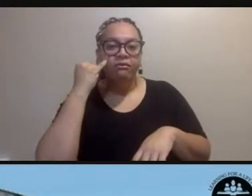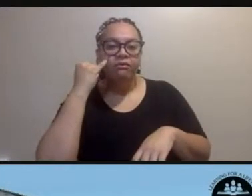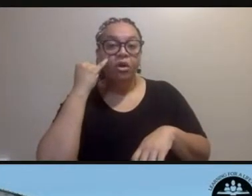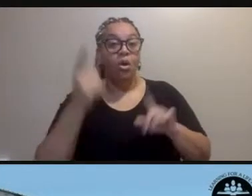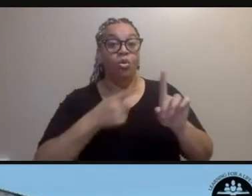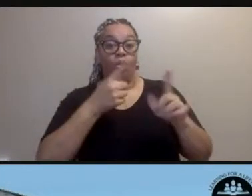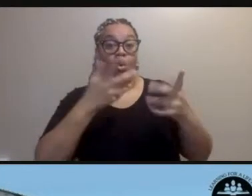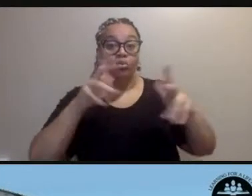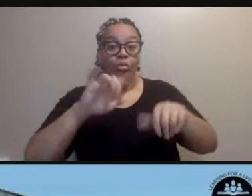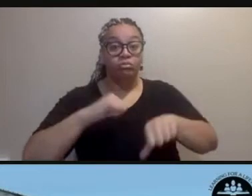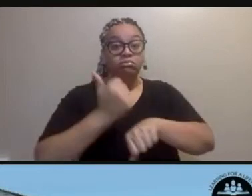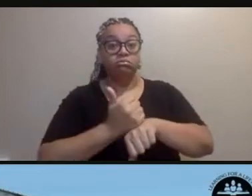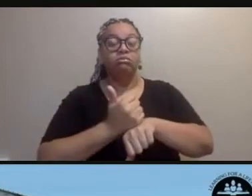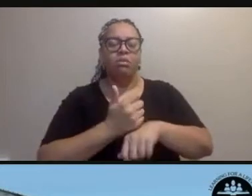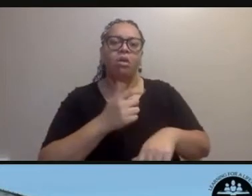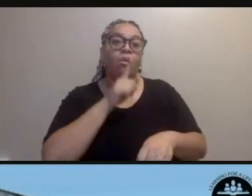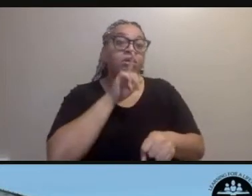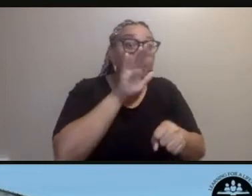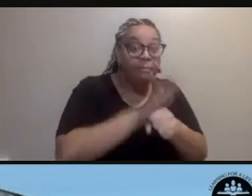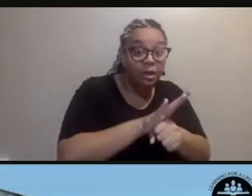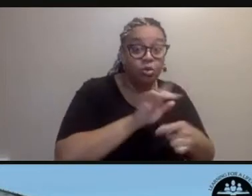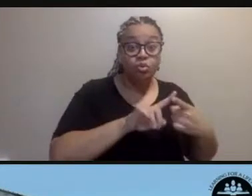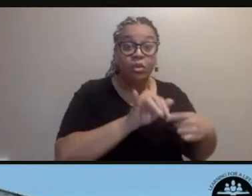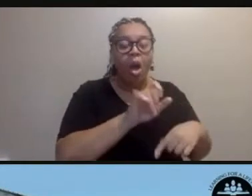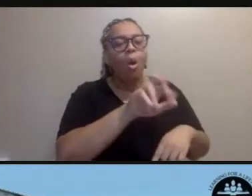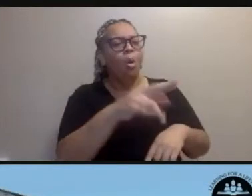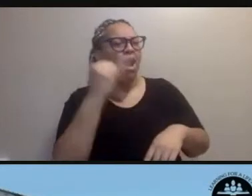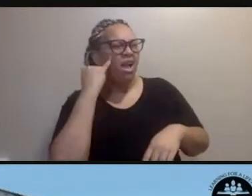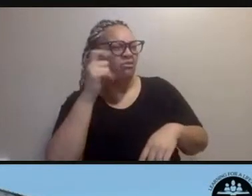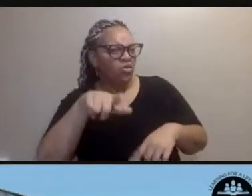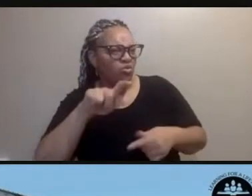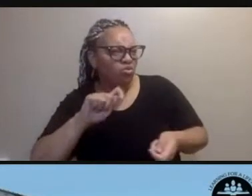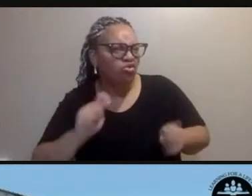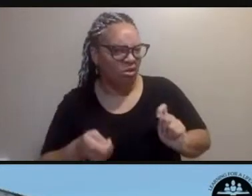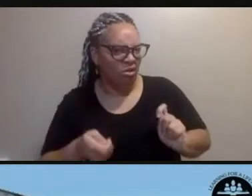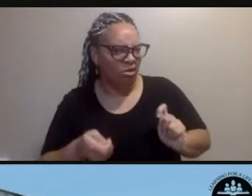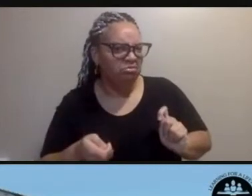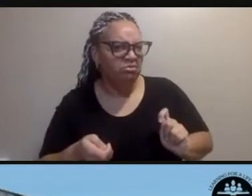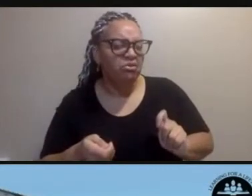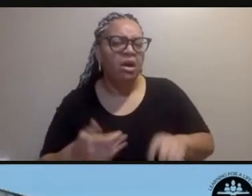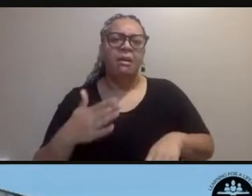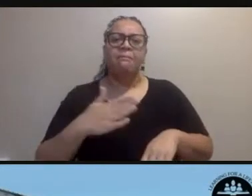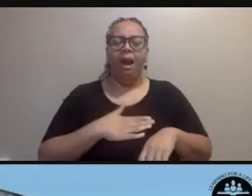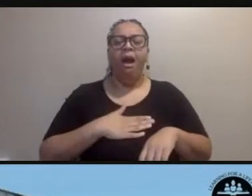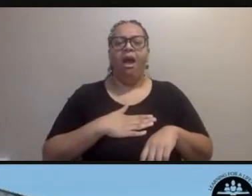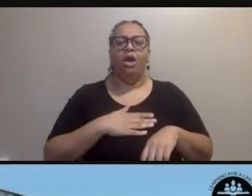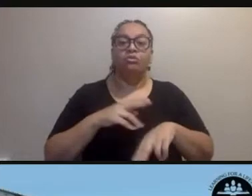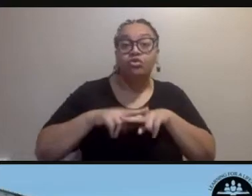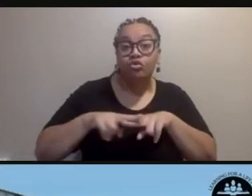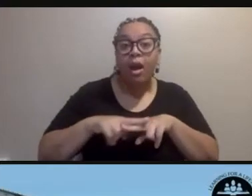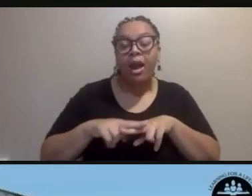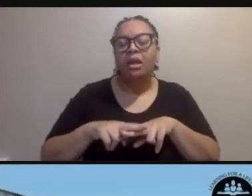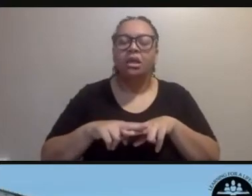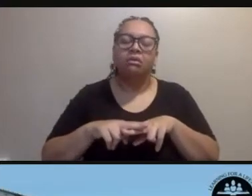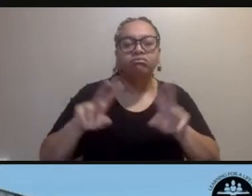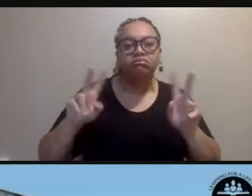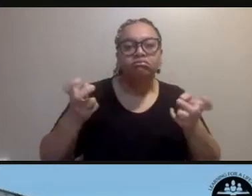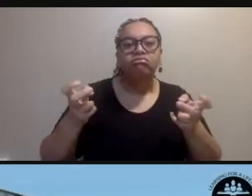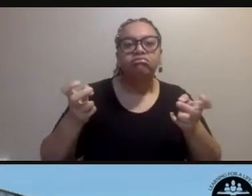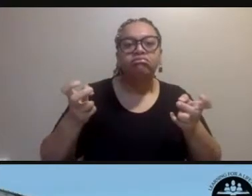THE DISTRICT GOALS TO FIRST